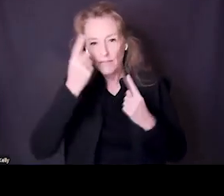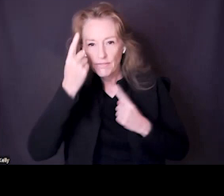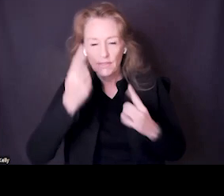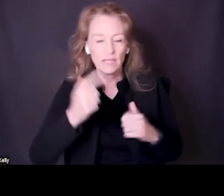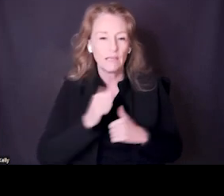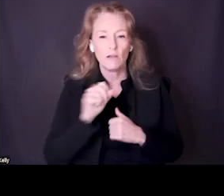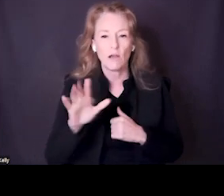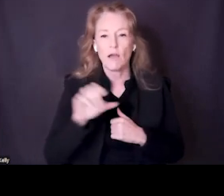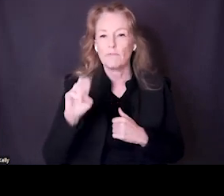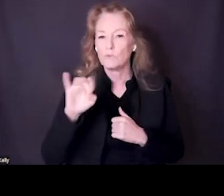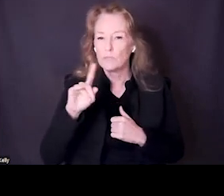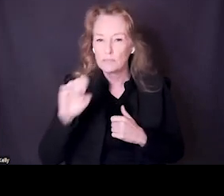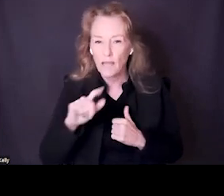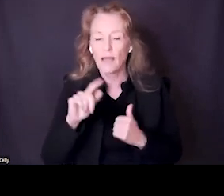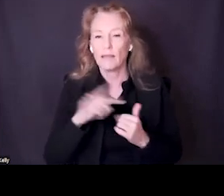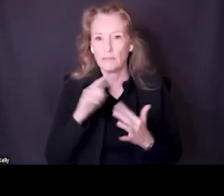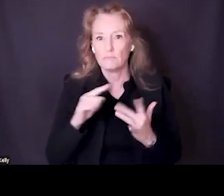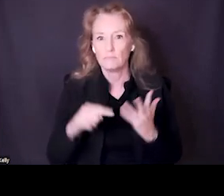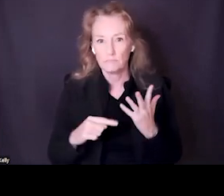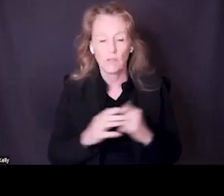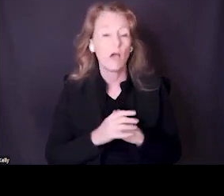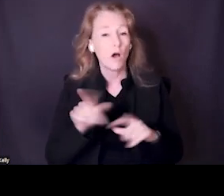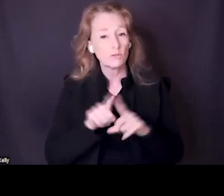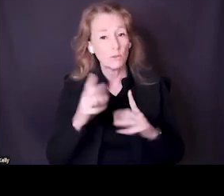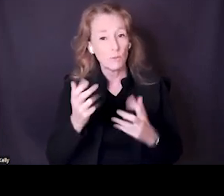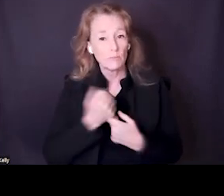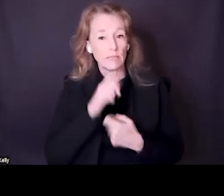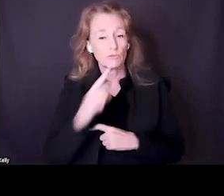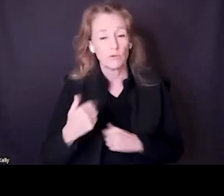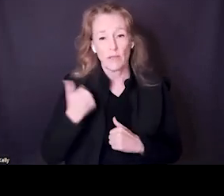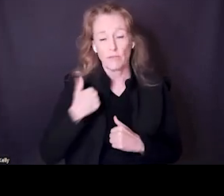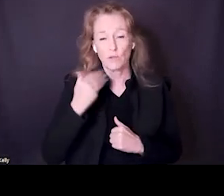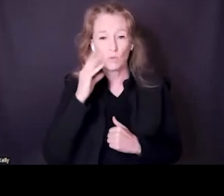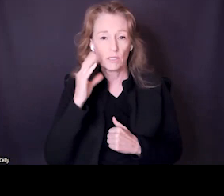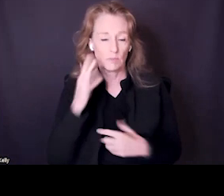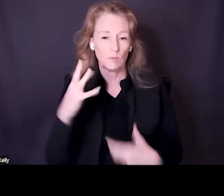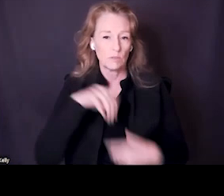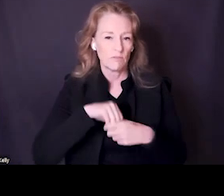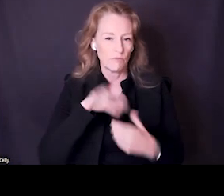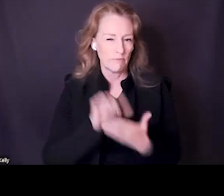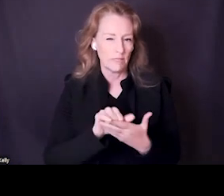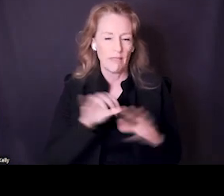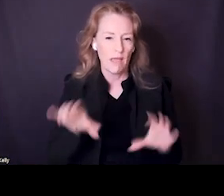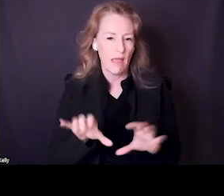MAKE SURE THE YOUTH EXPERIENCE WAS CONSIDERED IN THAT TOO.